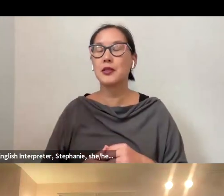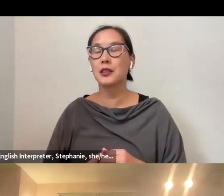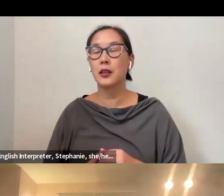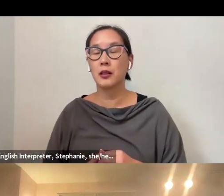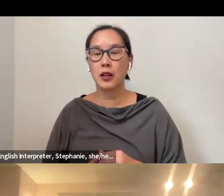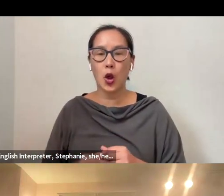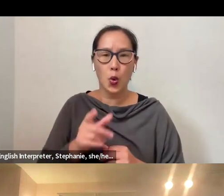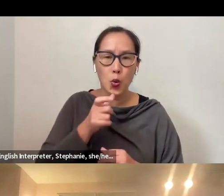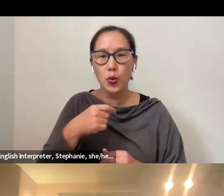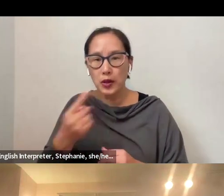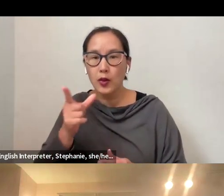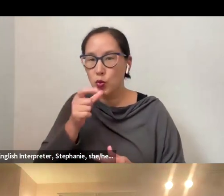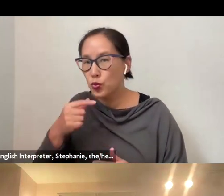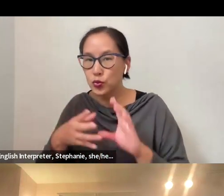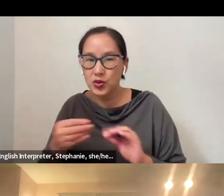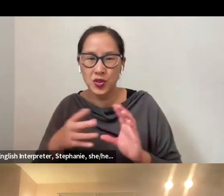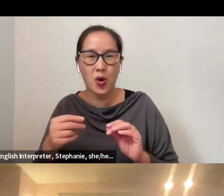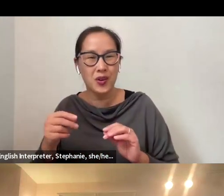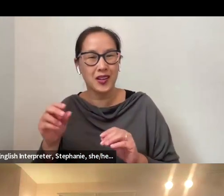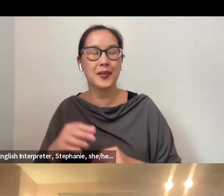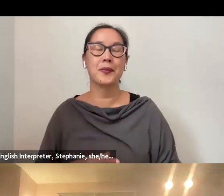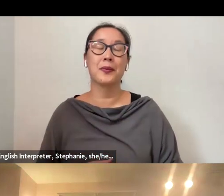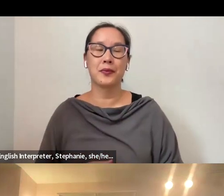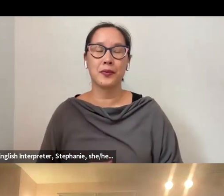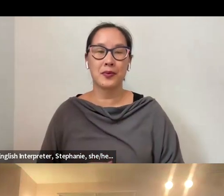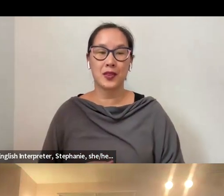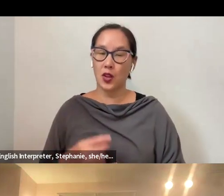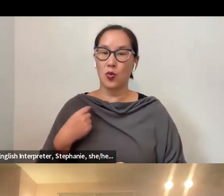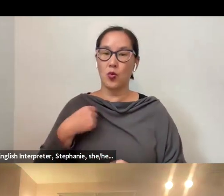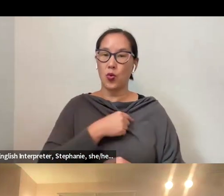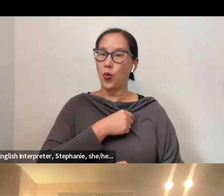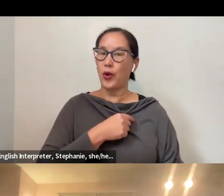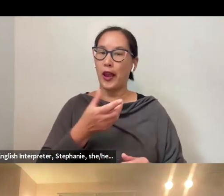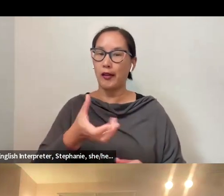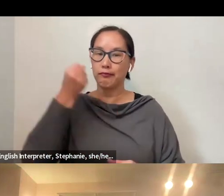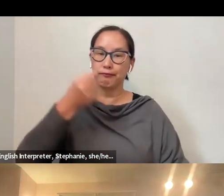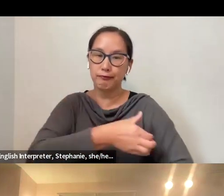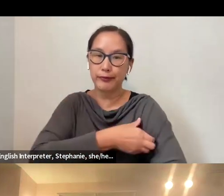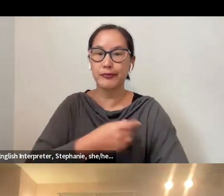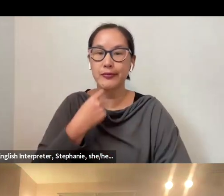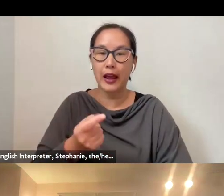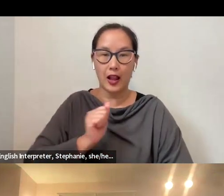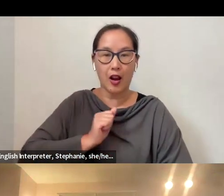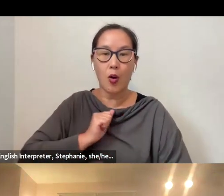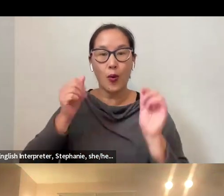whose story, and that we get to tell our own stories and that you have to believe